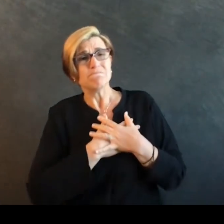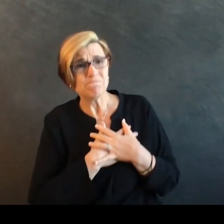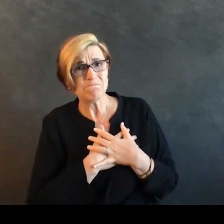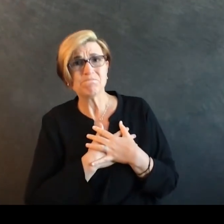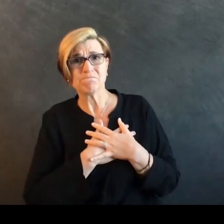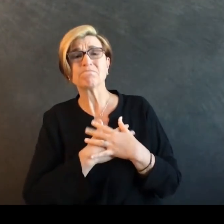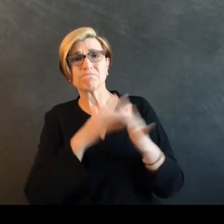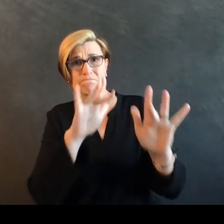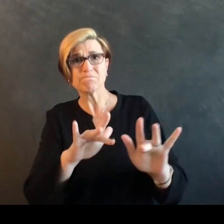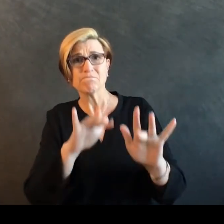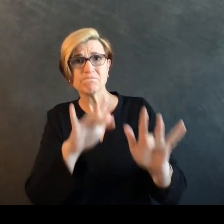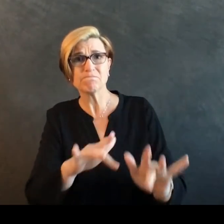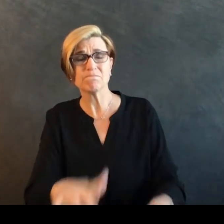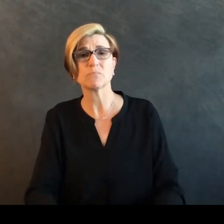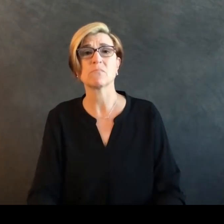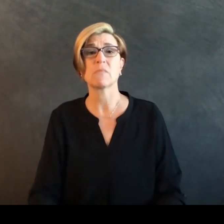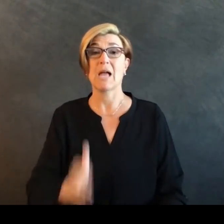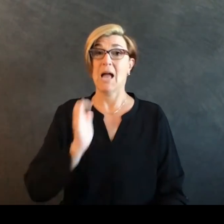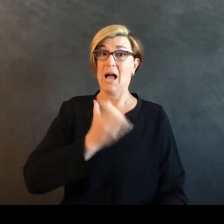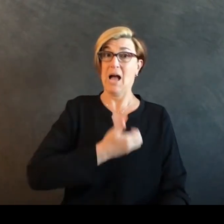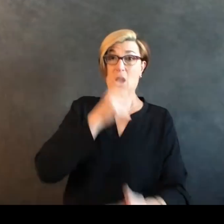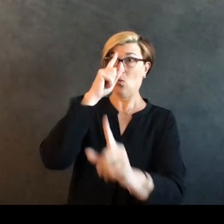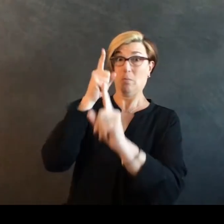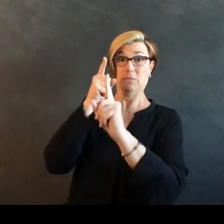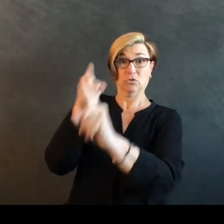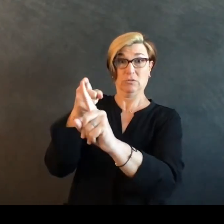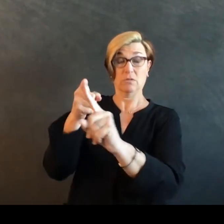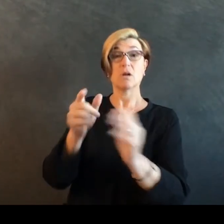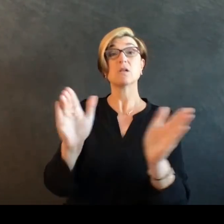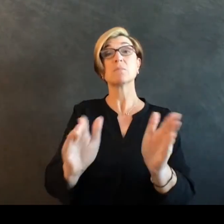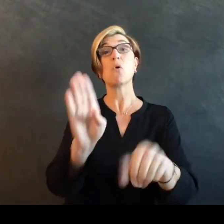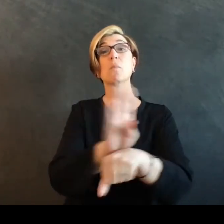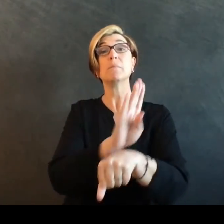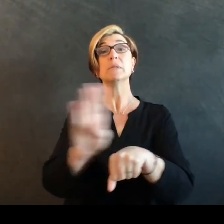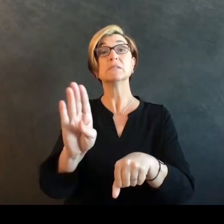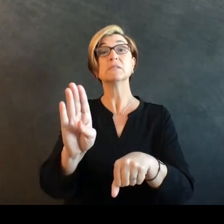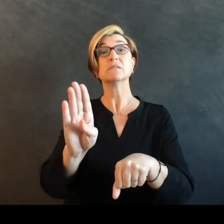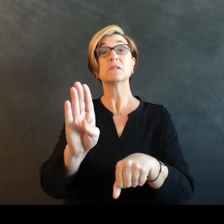objective is to allow small businesses to keep their employees on board and